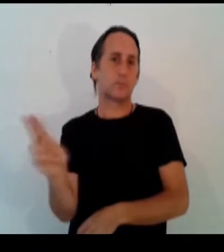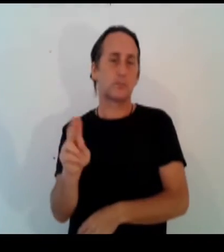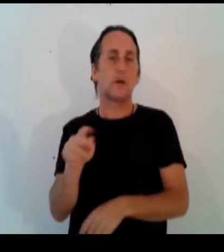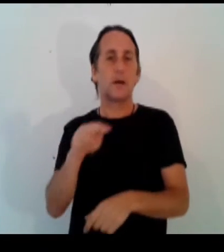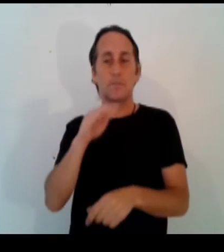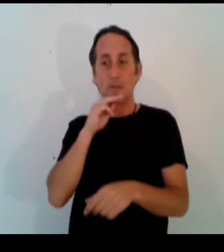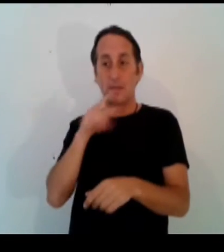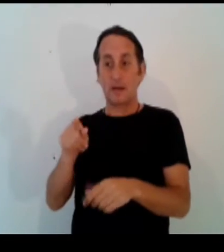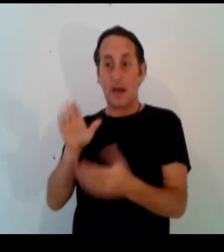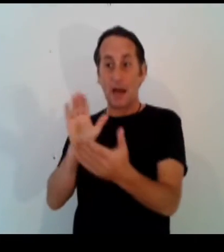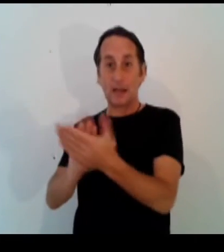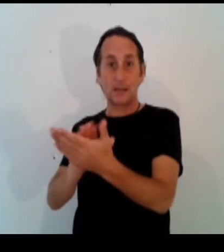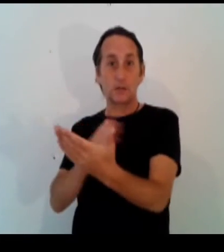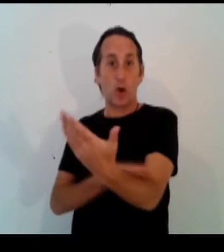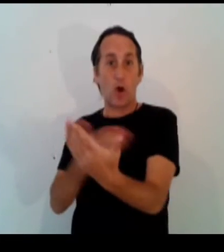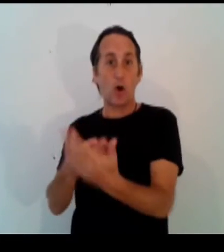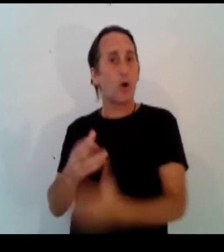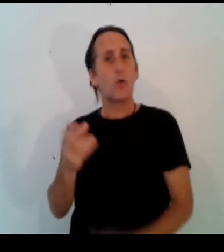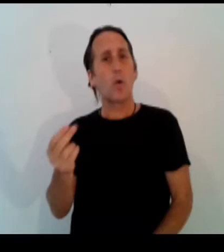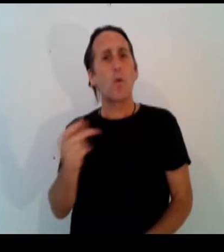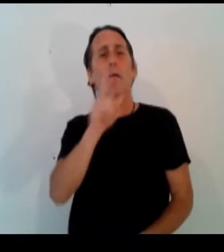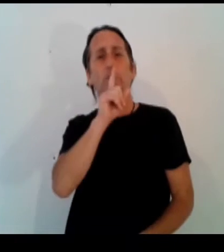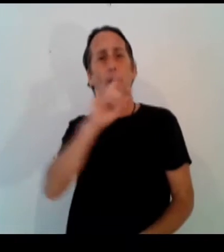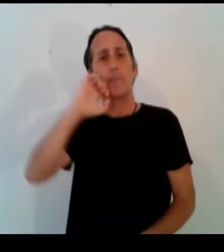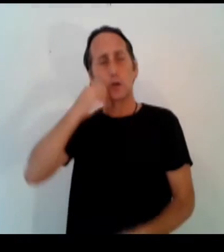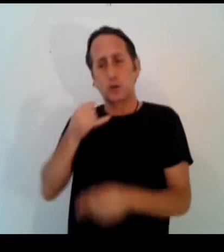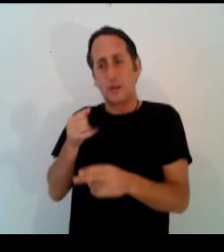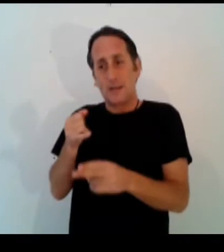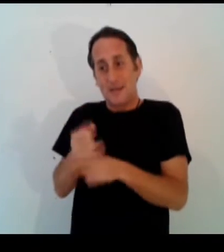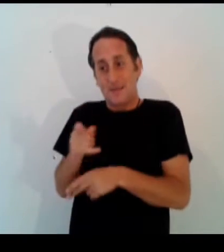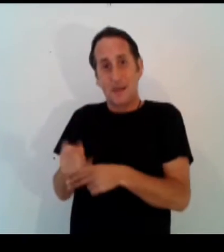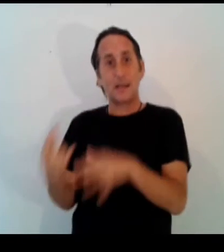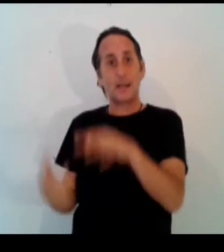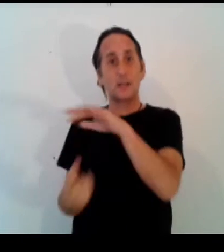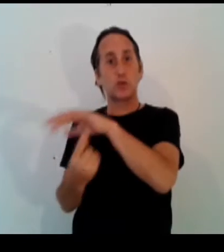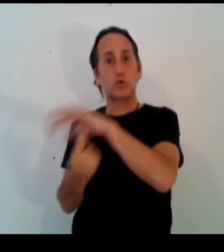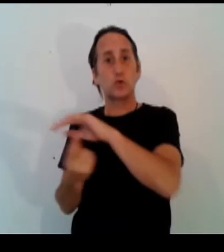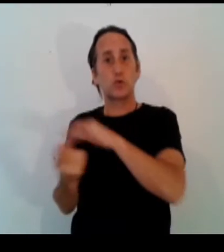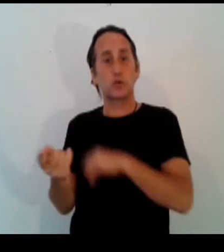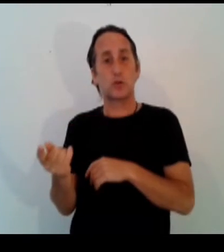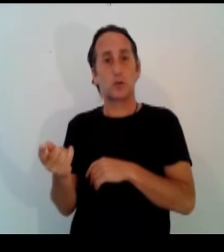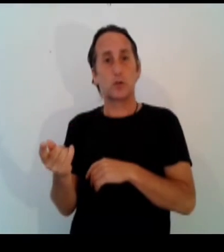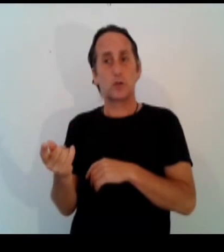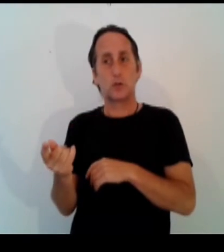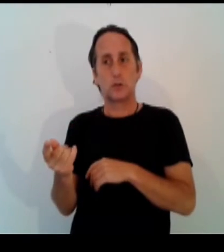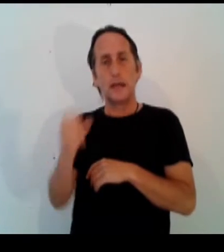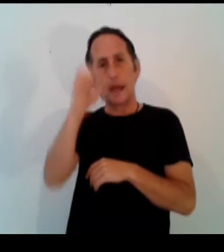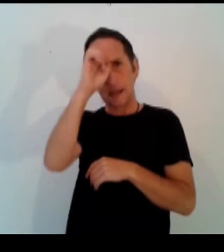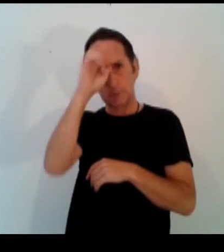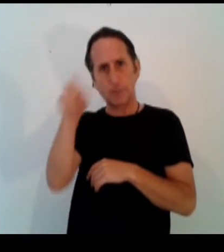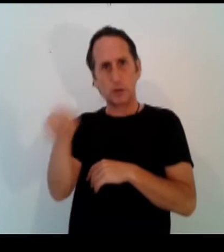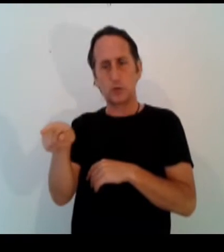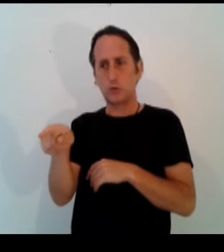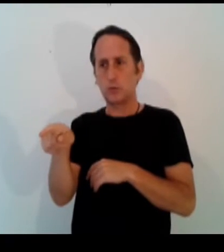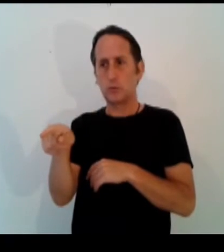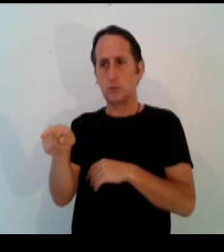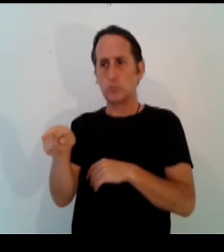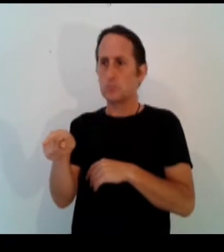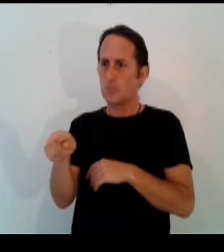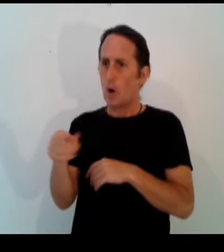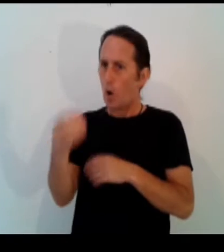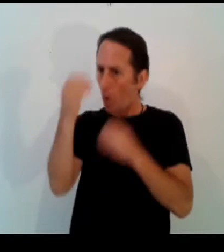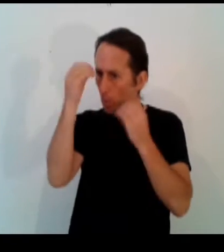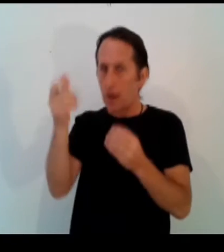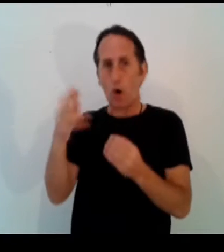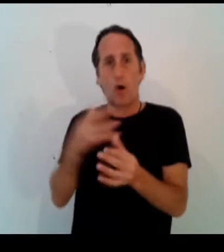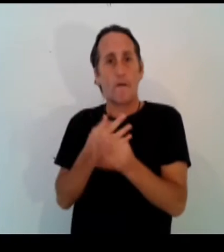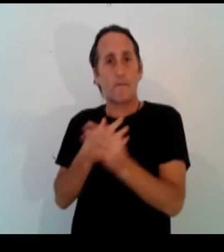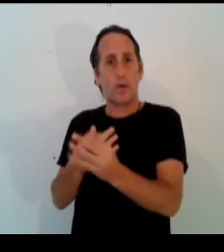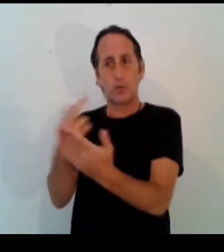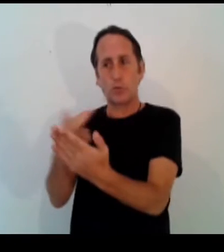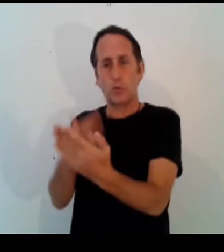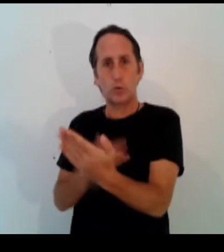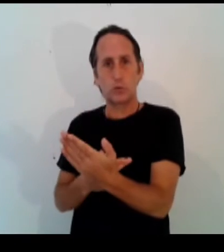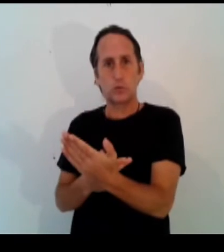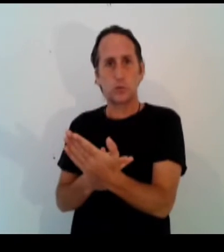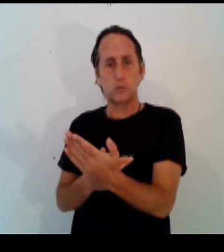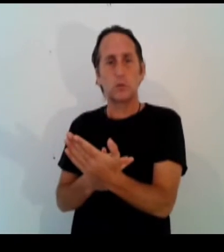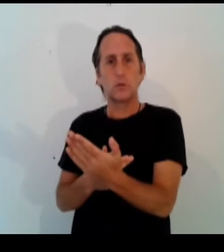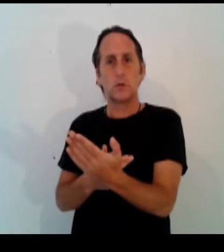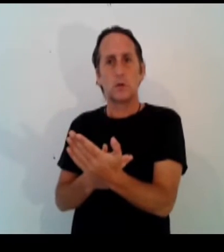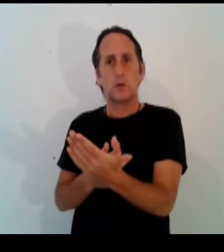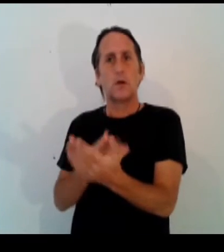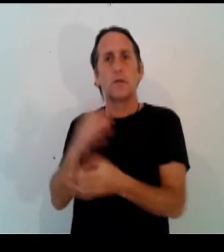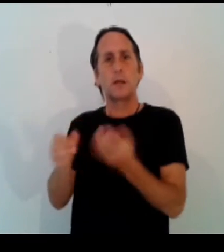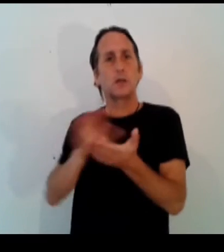Now these are not against the law, you are not breaking the law but because you are in that institution you are expected to obey or follow the rules